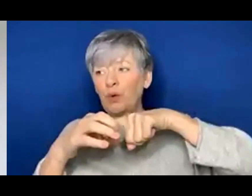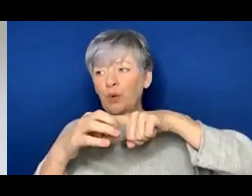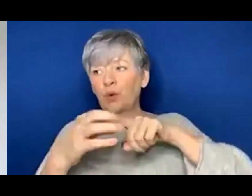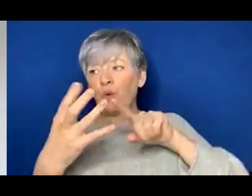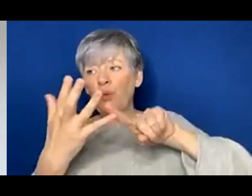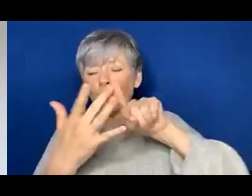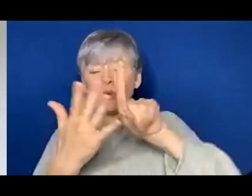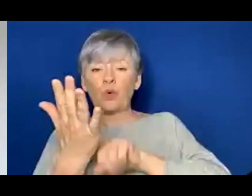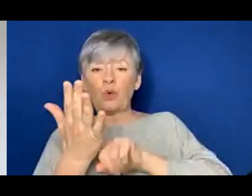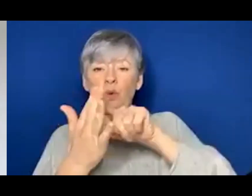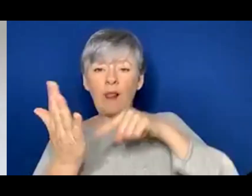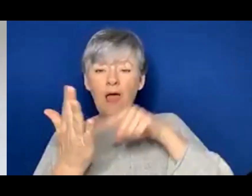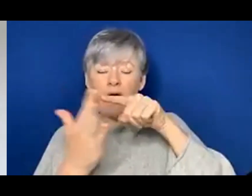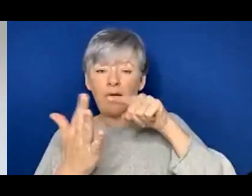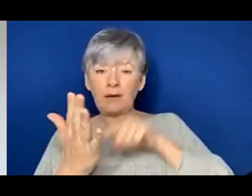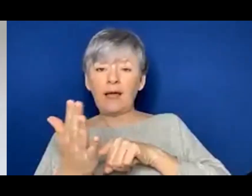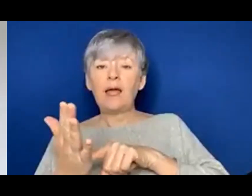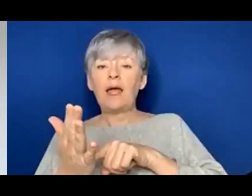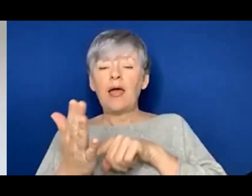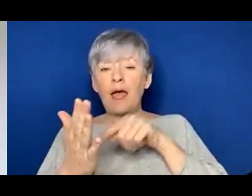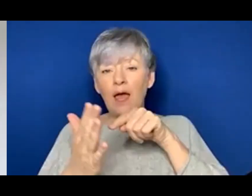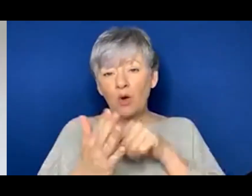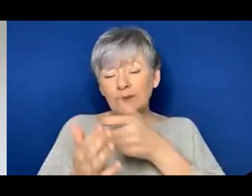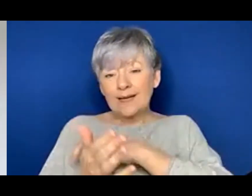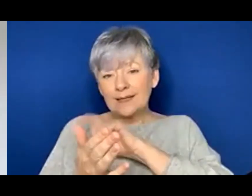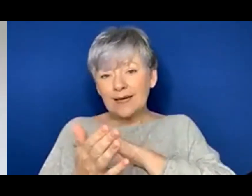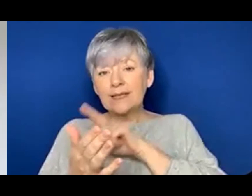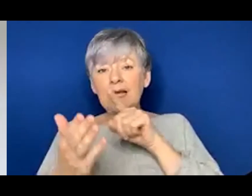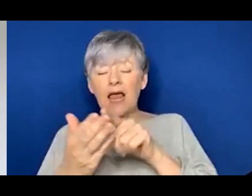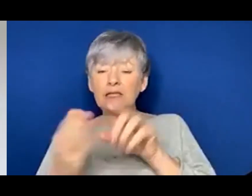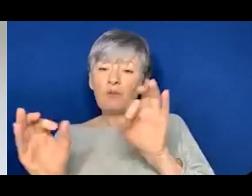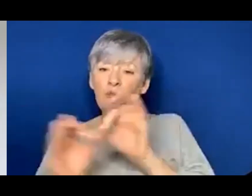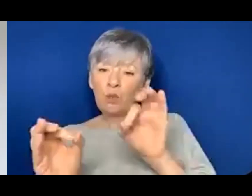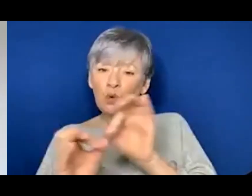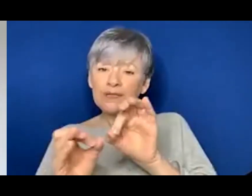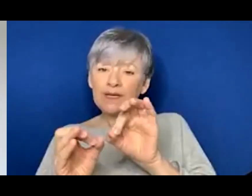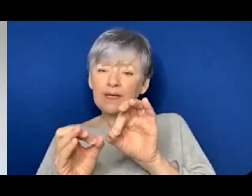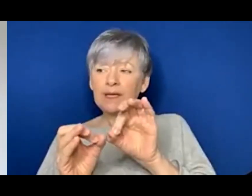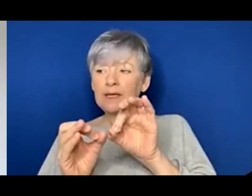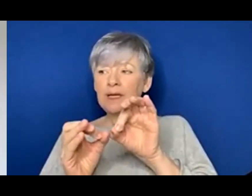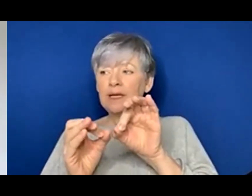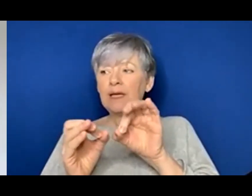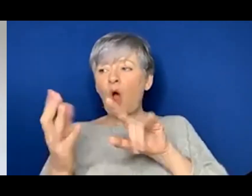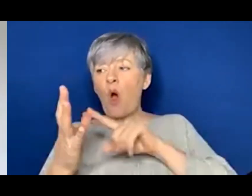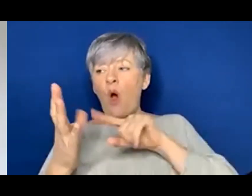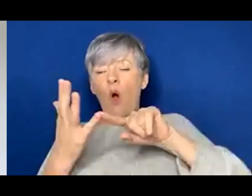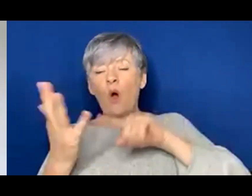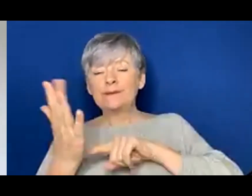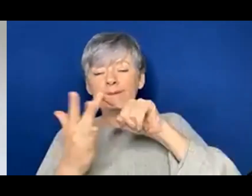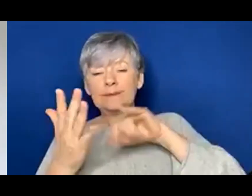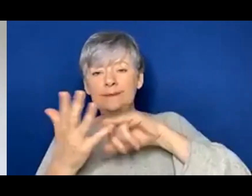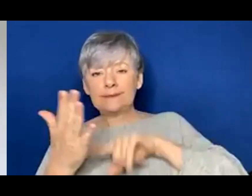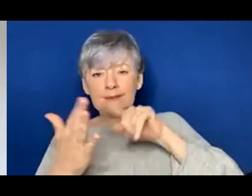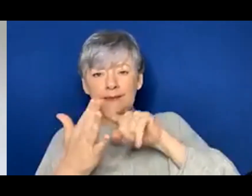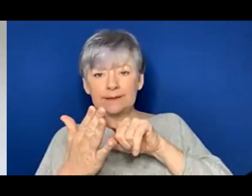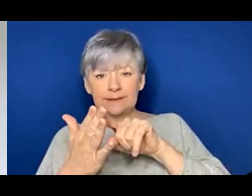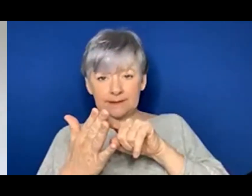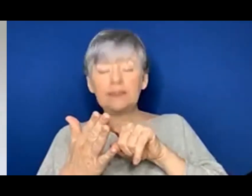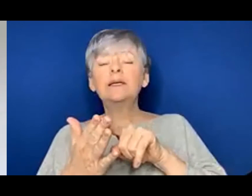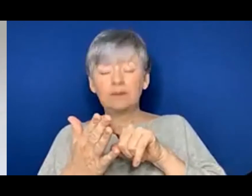very much like his book Musique Arties? A self reflection on what it means to be him.